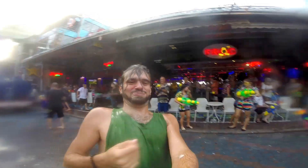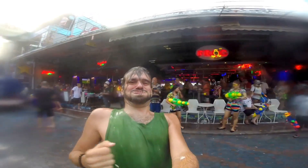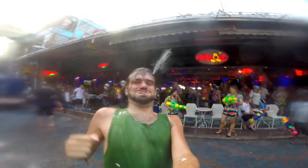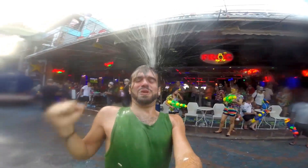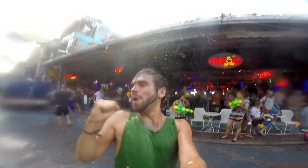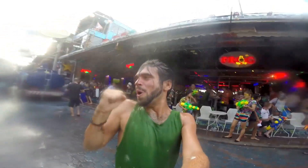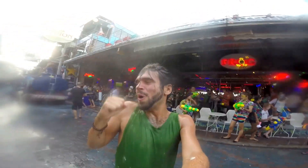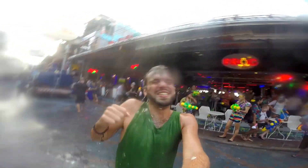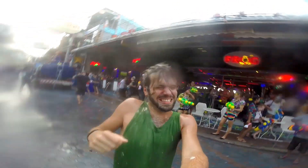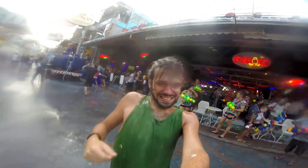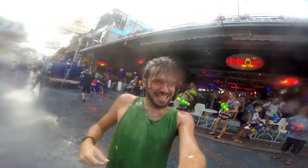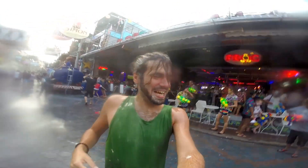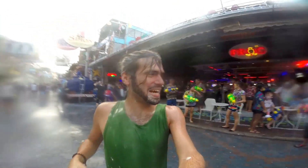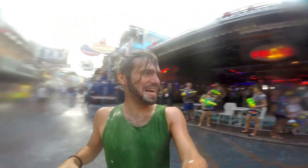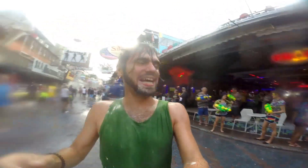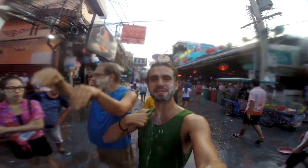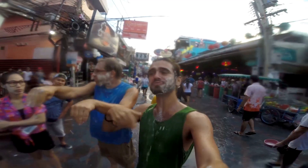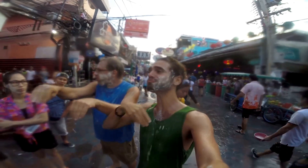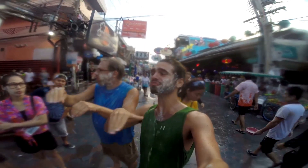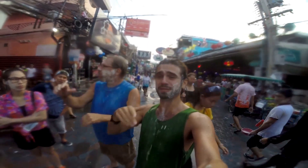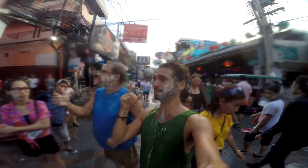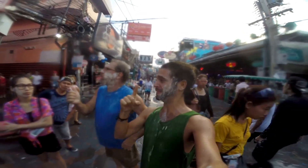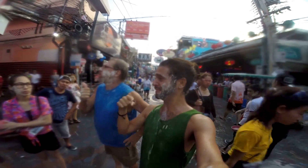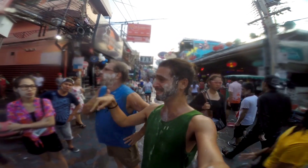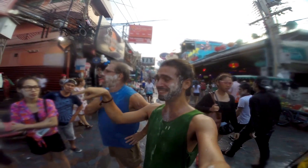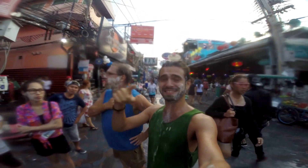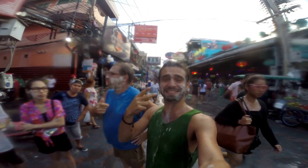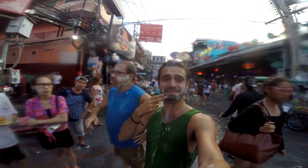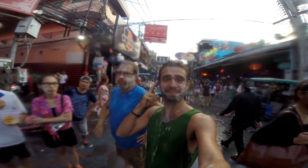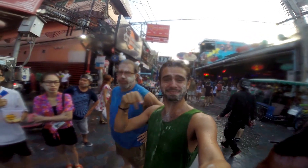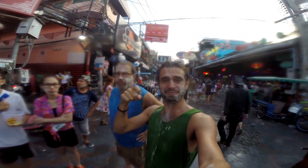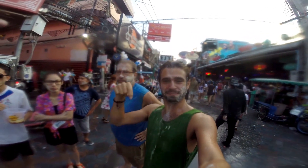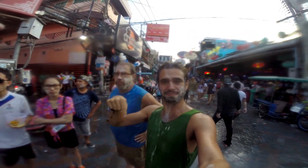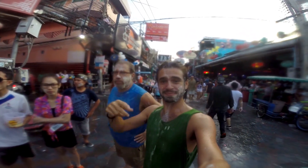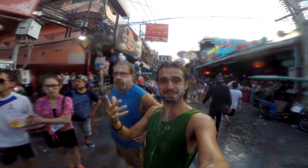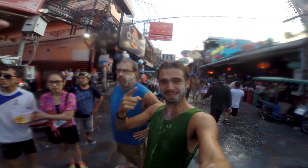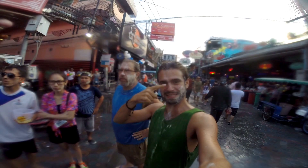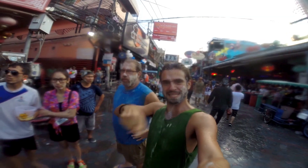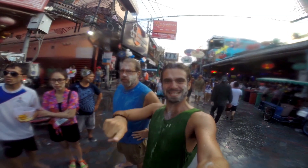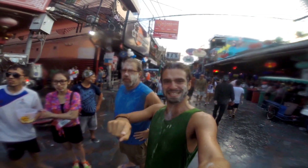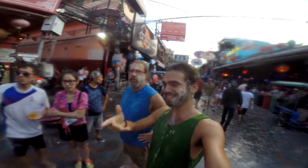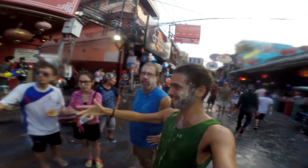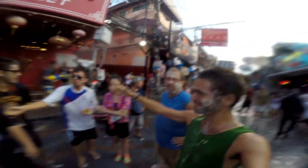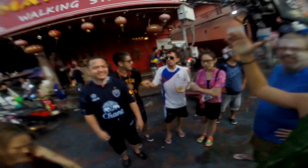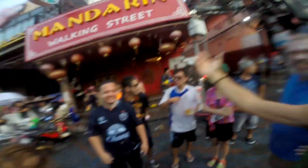That is COLD! We were just walking by and bumped into this group of Deaf people from Thailand.